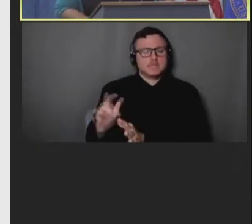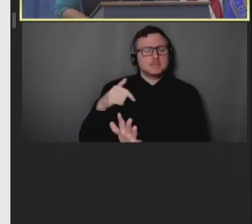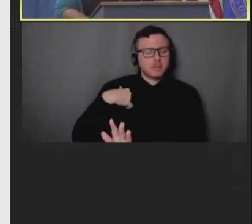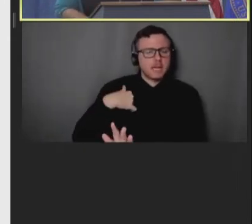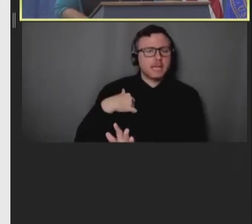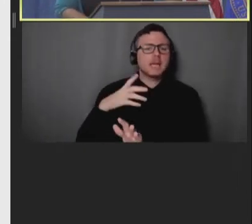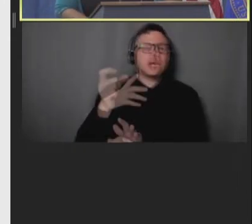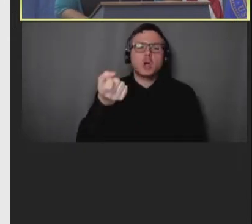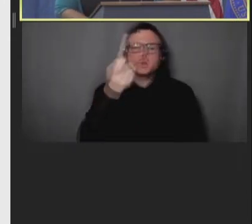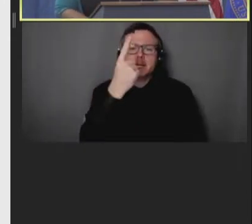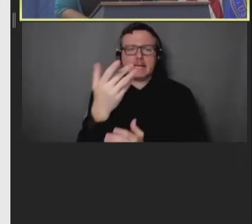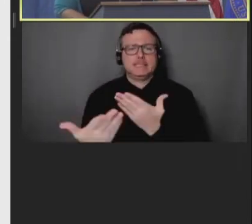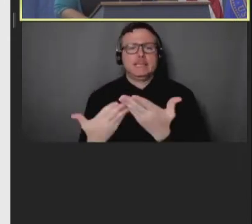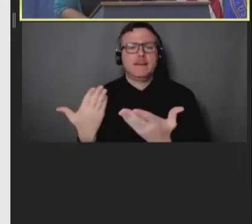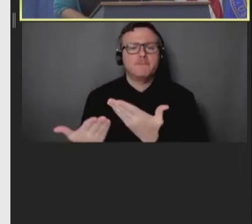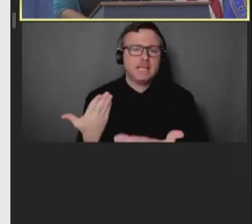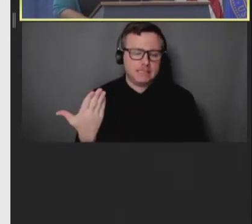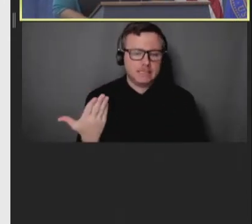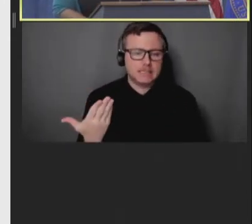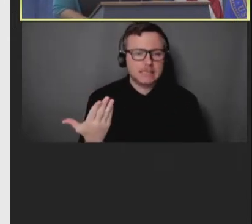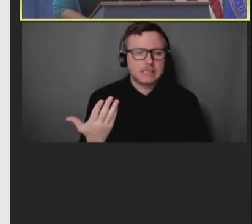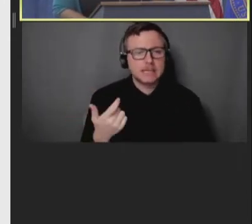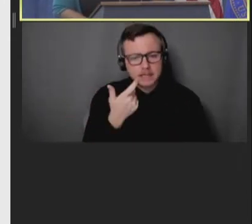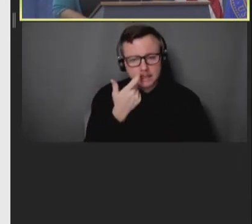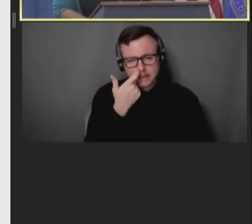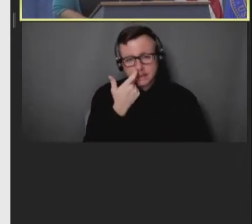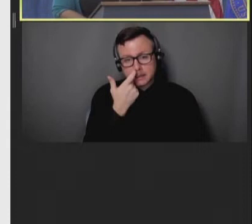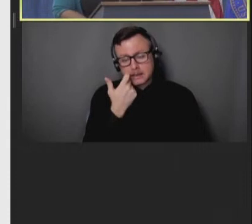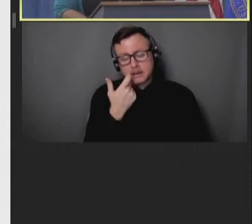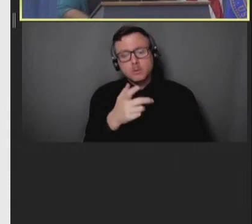So, when we set up this project, we reached out.